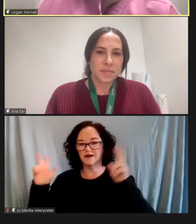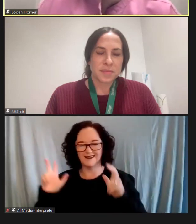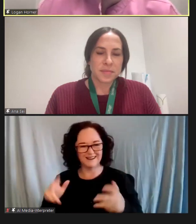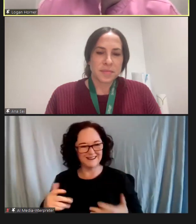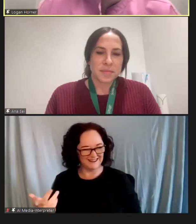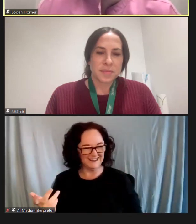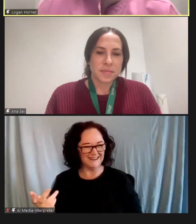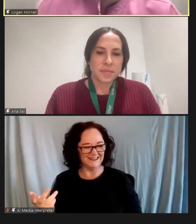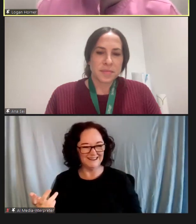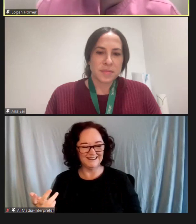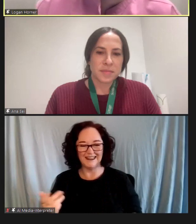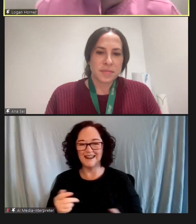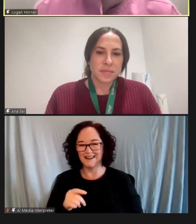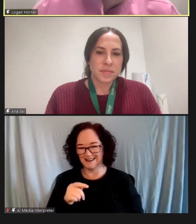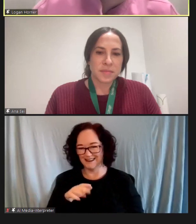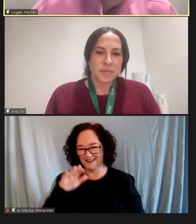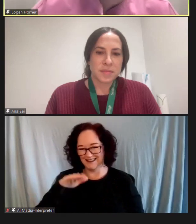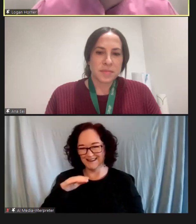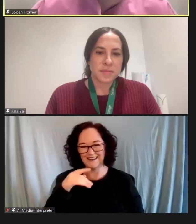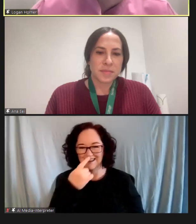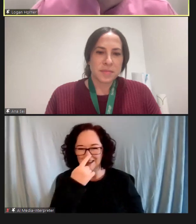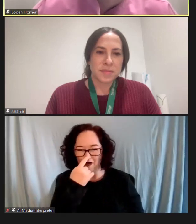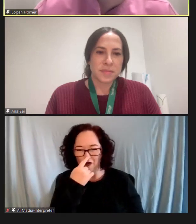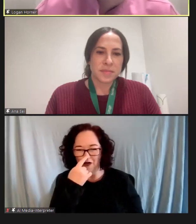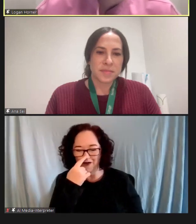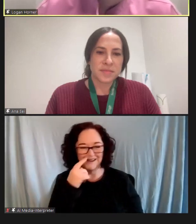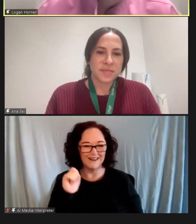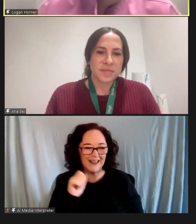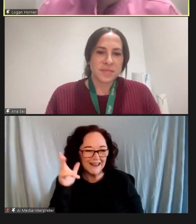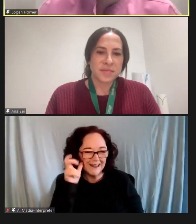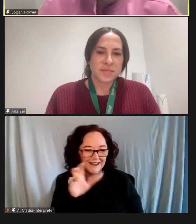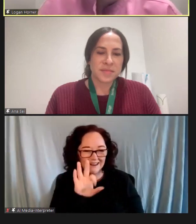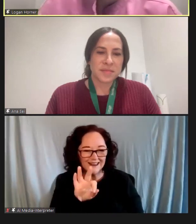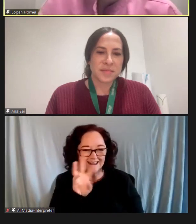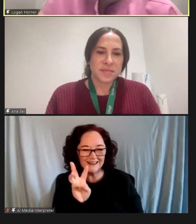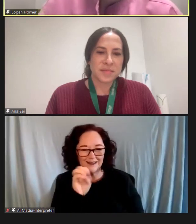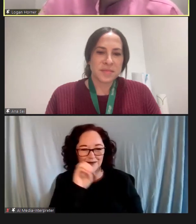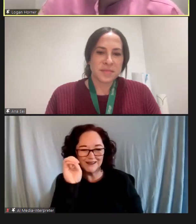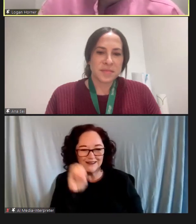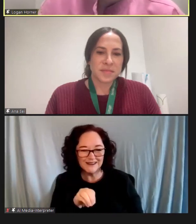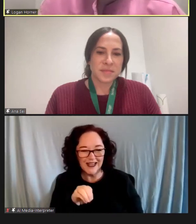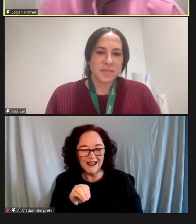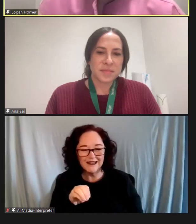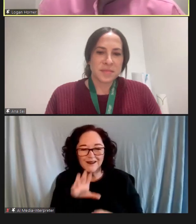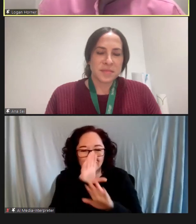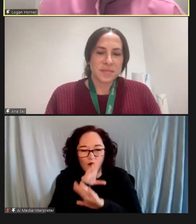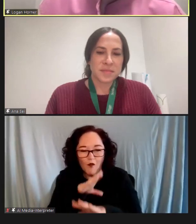nosy he can hear